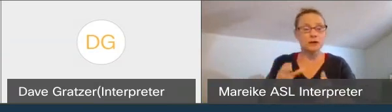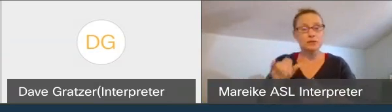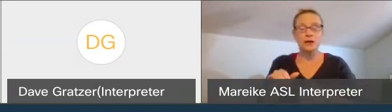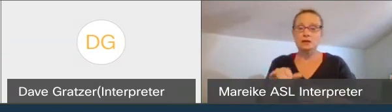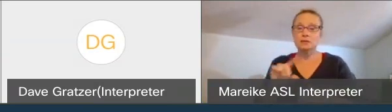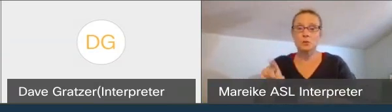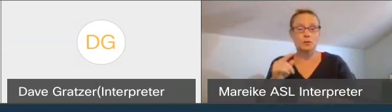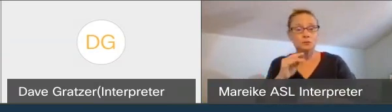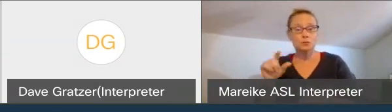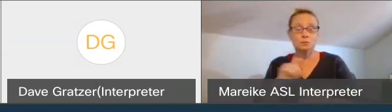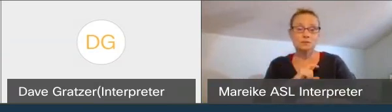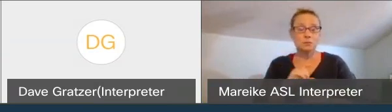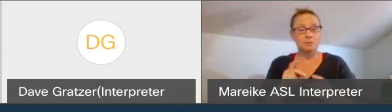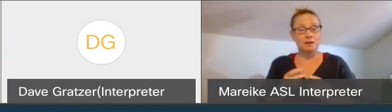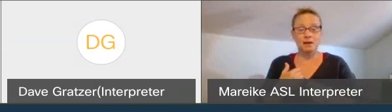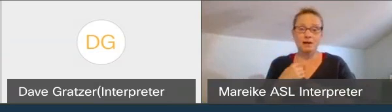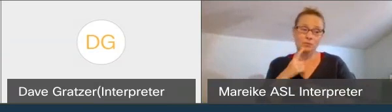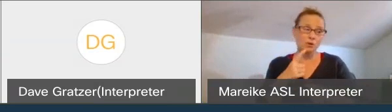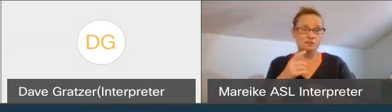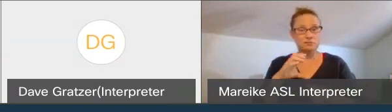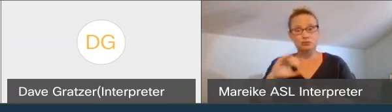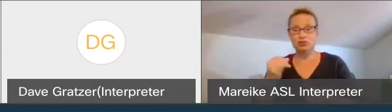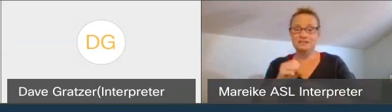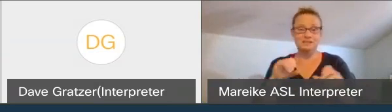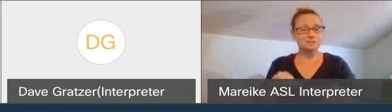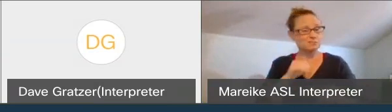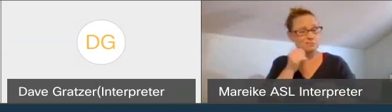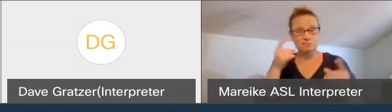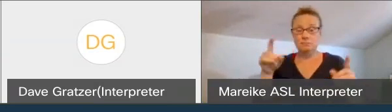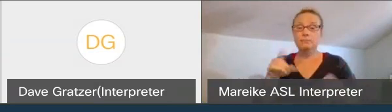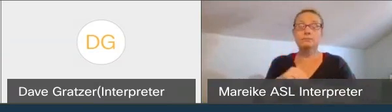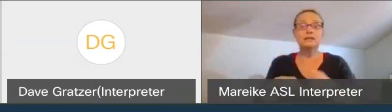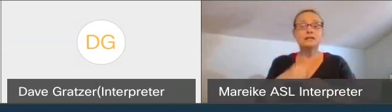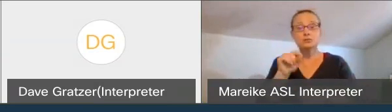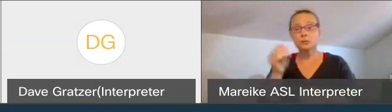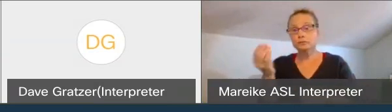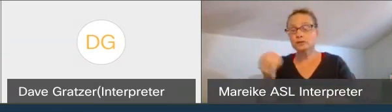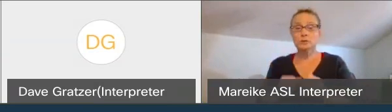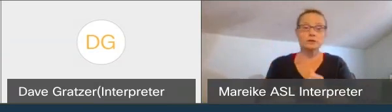and it was not effective. In 2014, with the first community impact study,